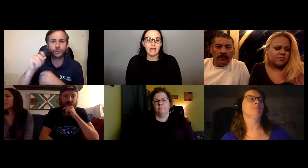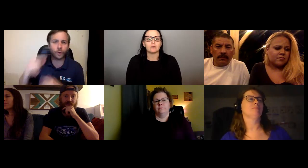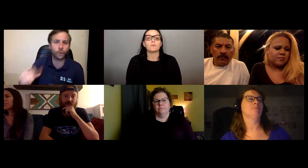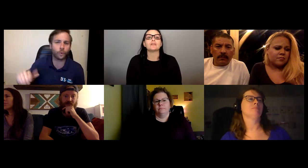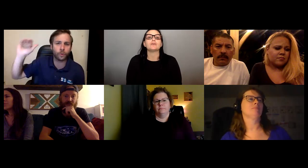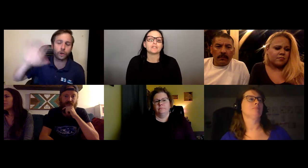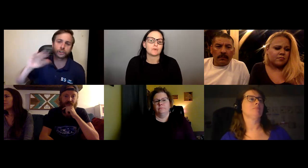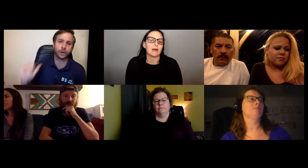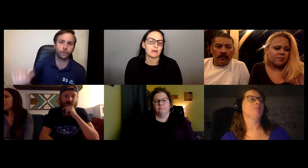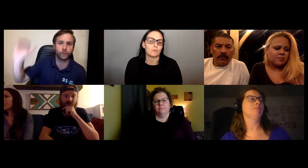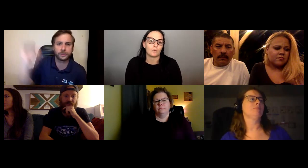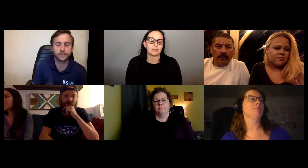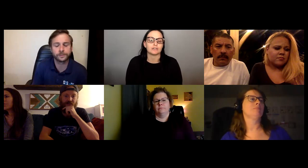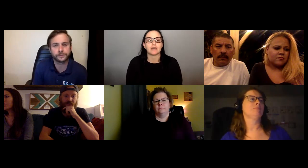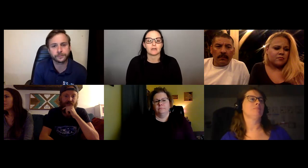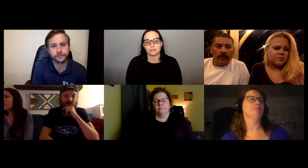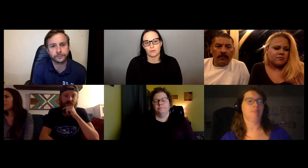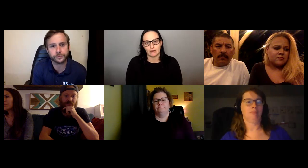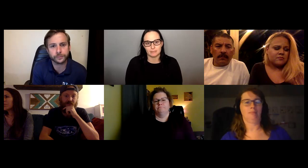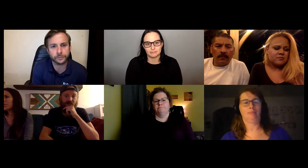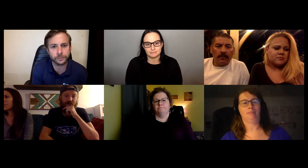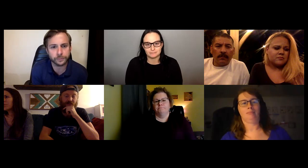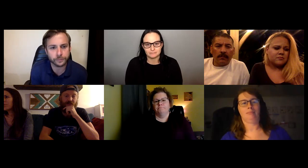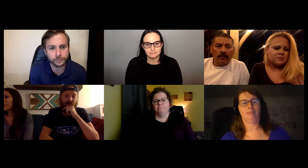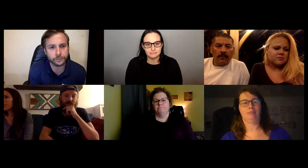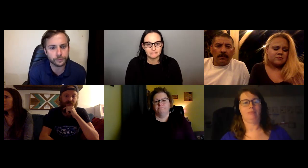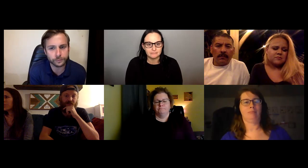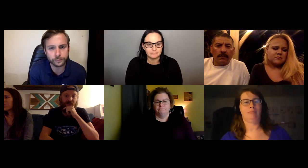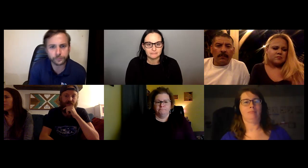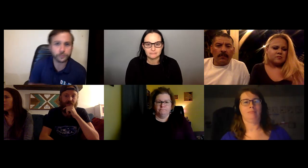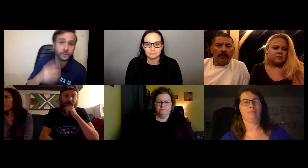and what do you wish you had when your child was growing up